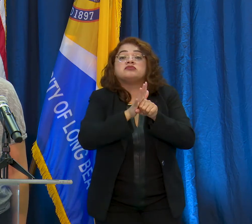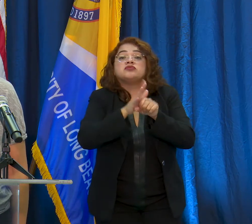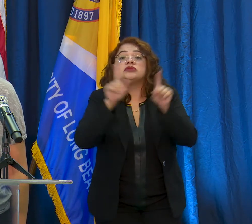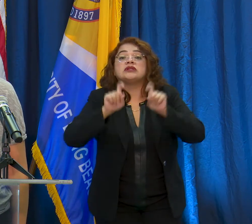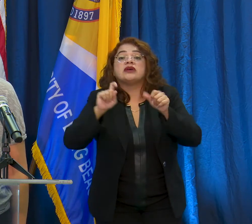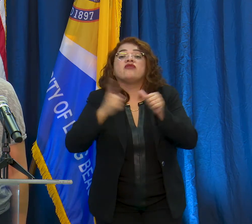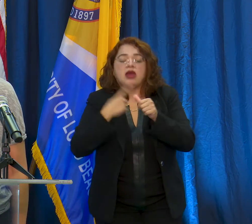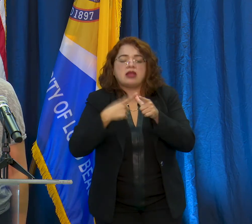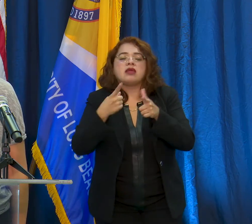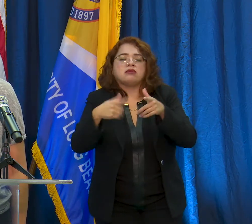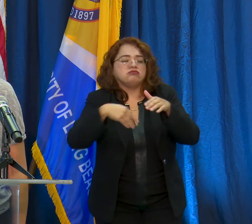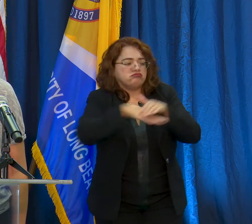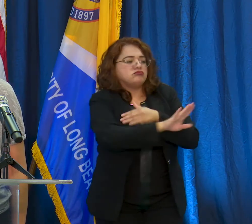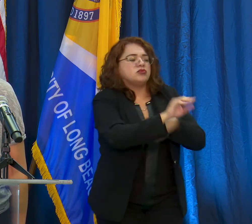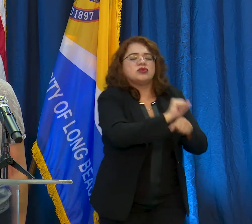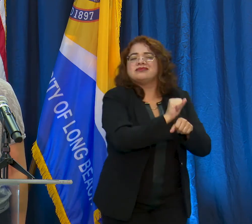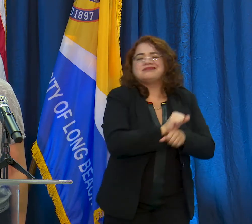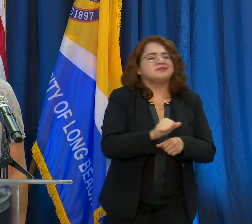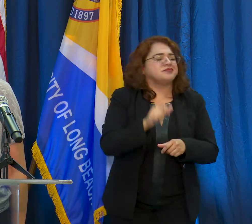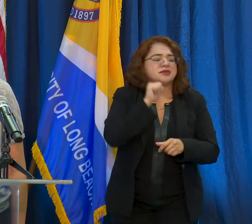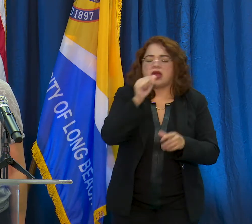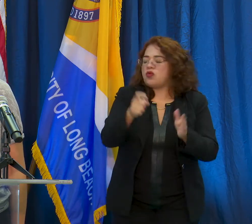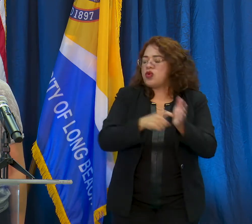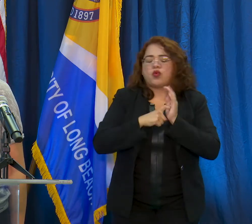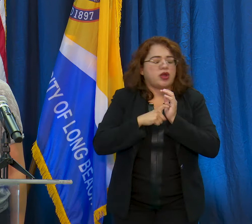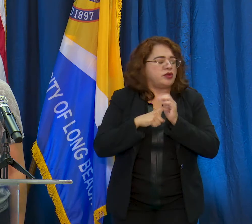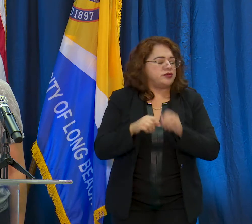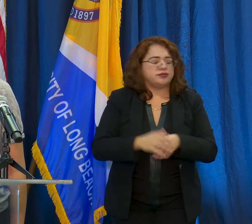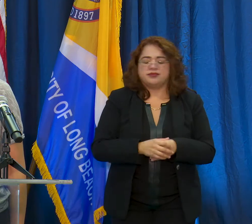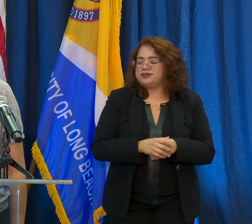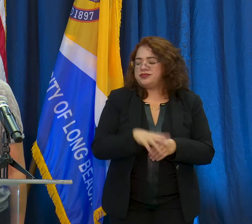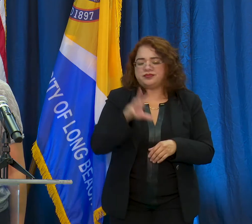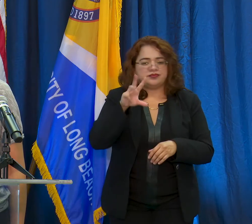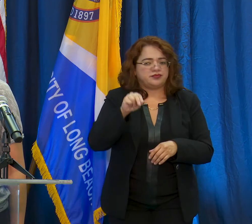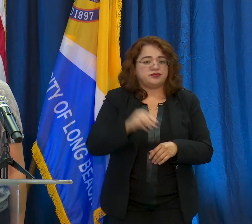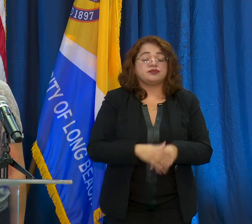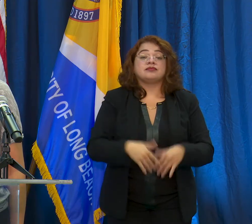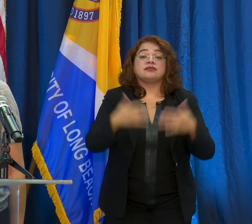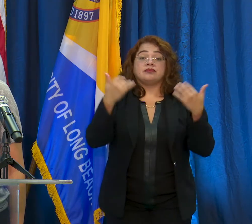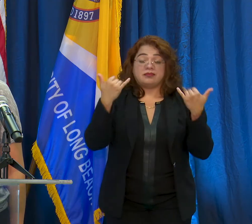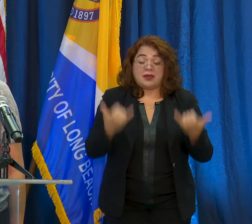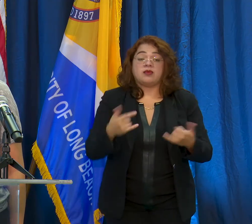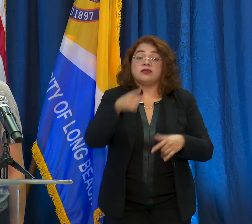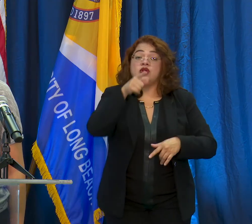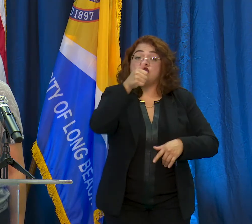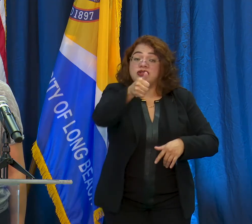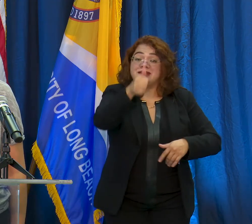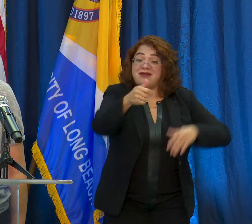If you are on isolation, you should use the criteria based either